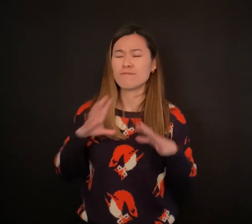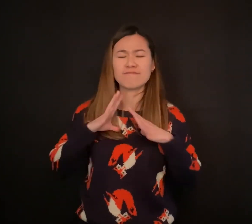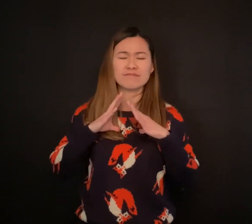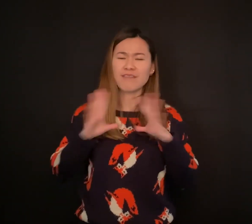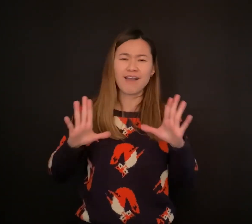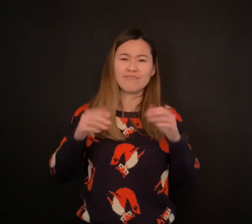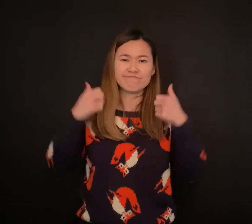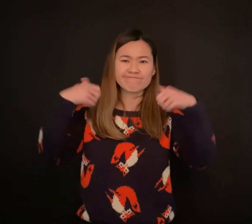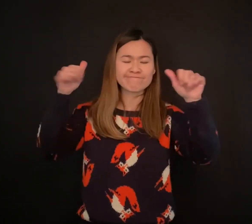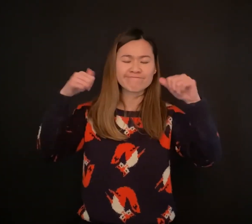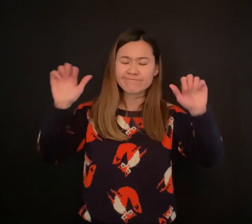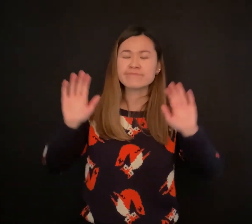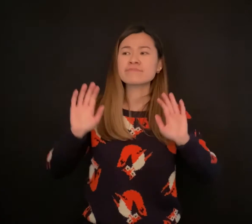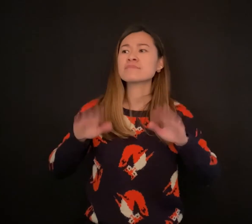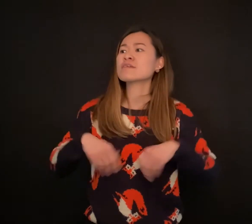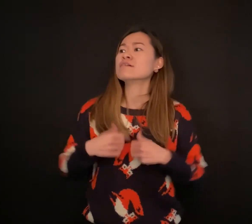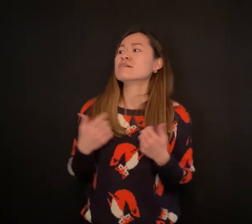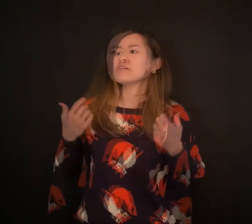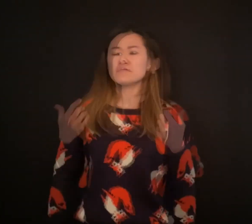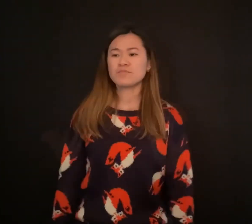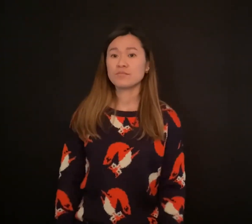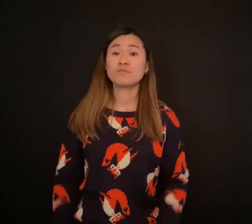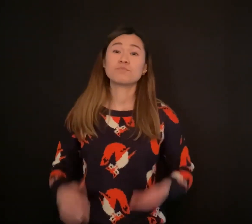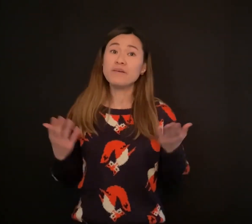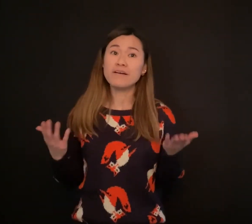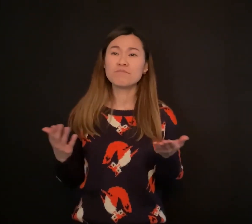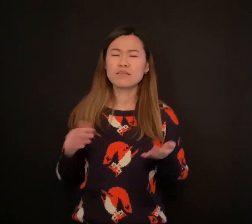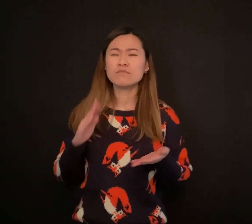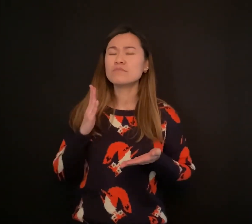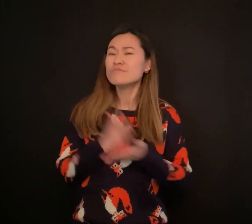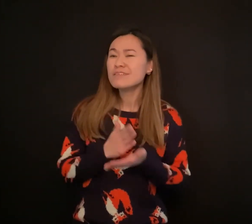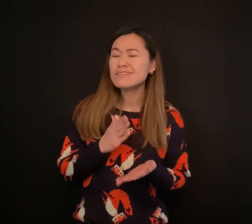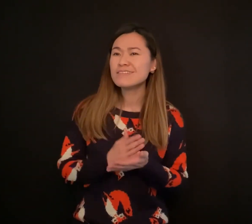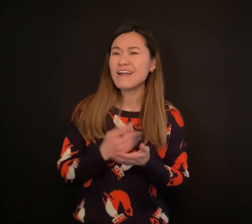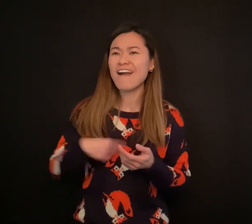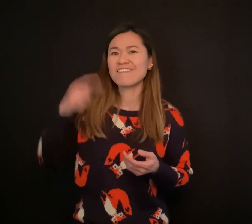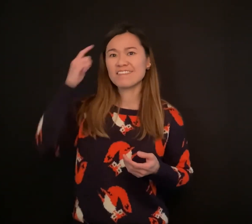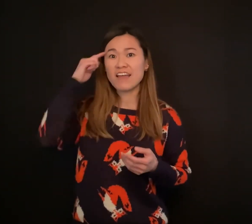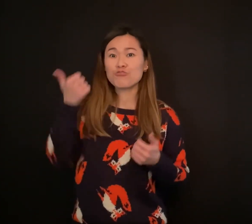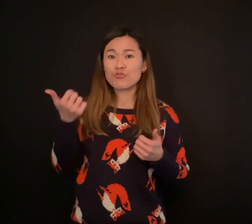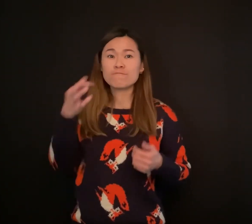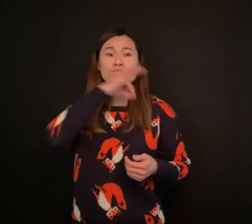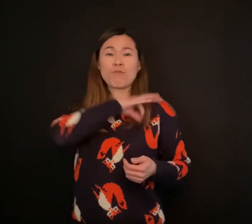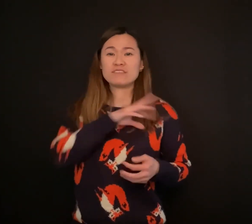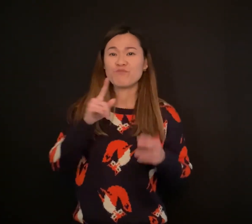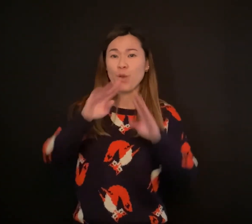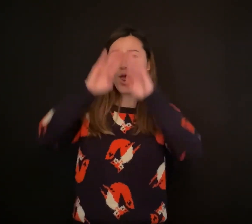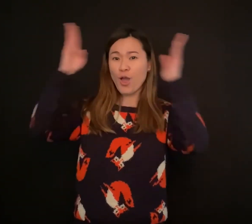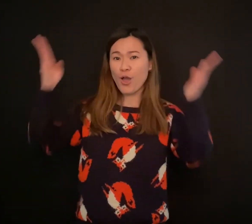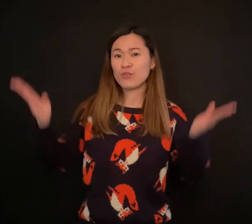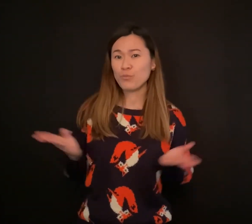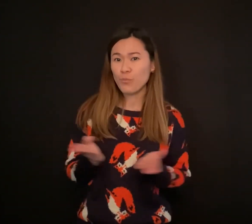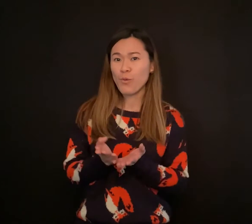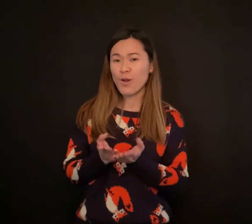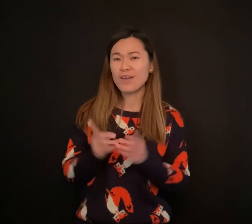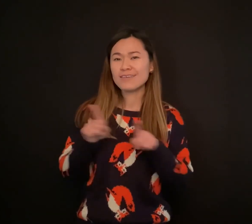We will we will get through this. Truly I think one good benefit for the world right now